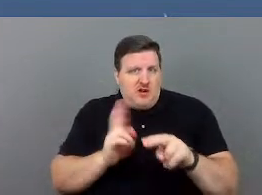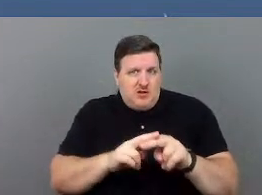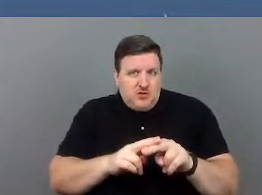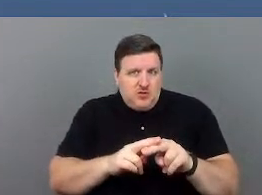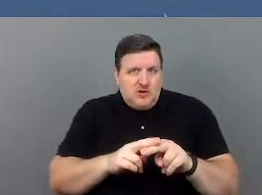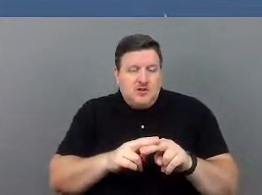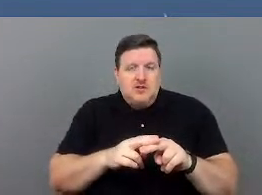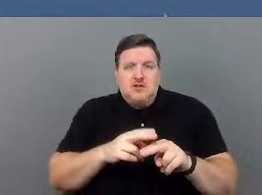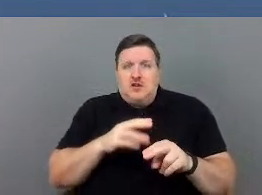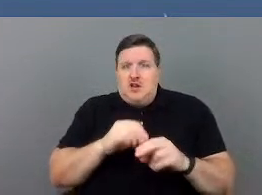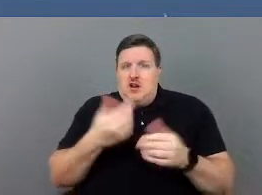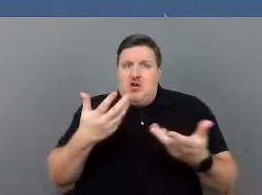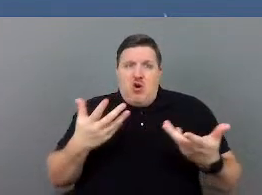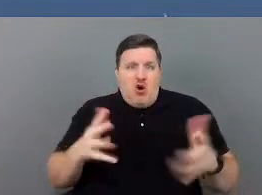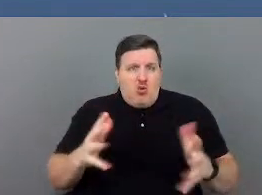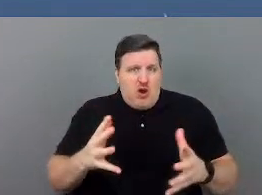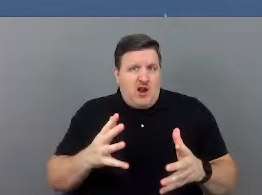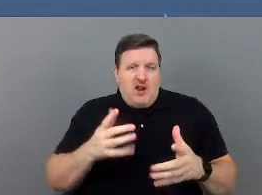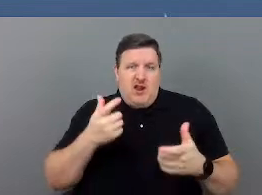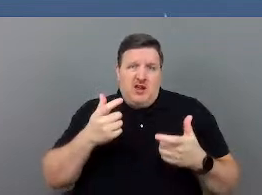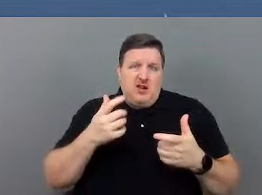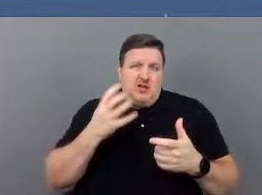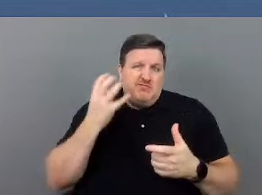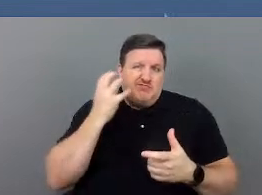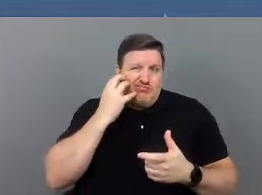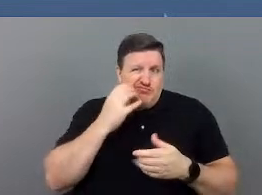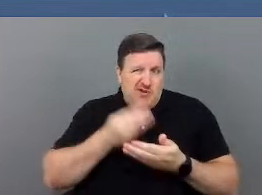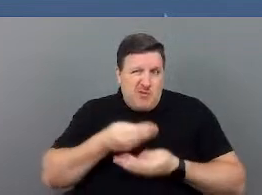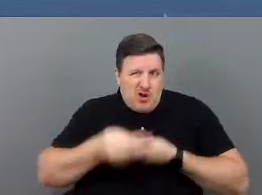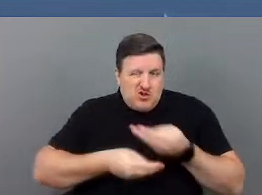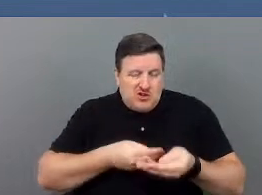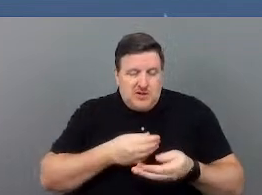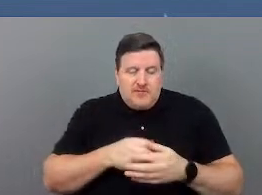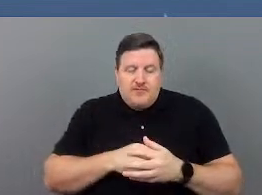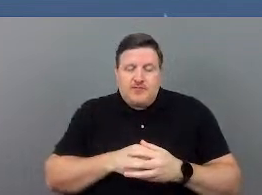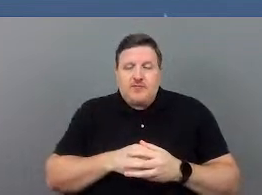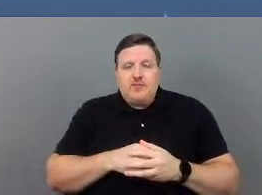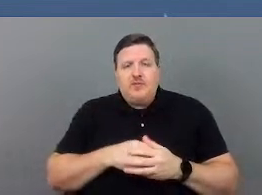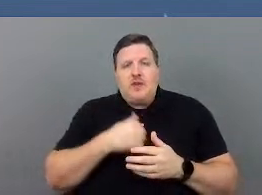OCTAVIAR BUTLER QUOTE. TO BE LED BY A COWARD IS TO BE CONTROLLED BY ALL THAT A